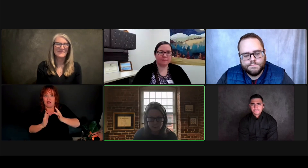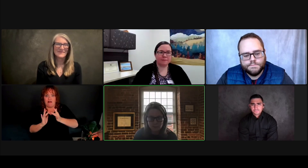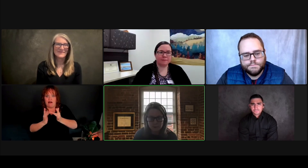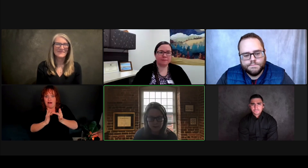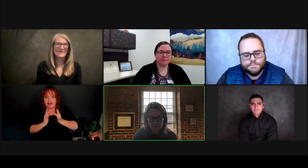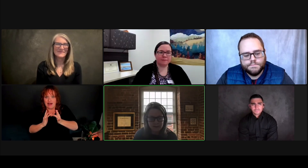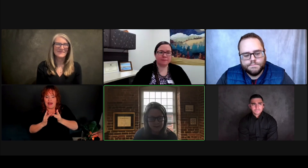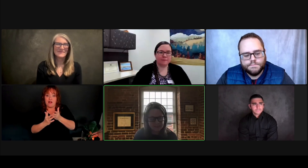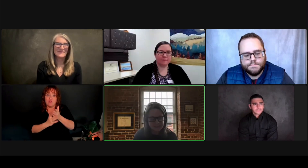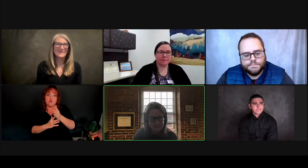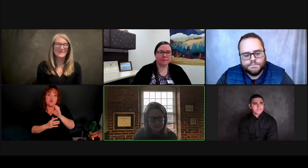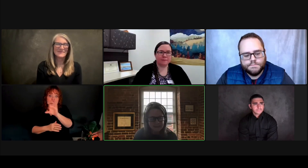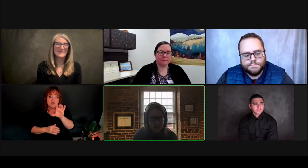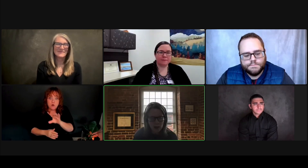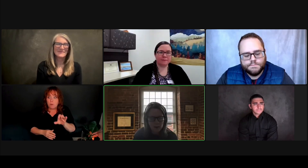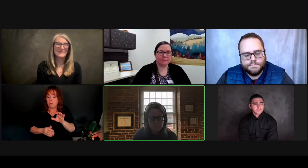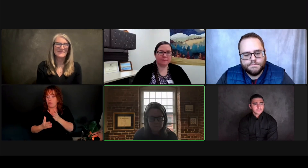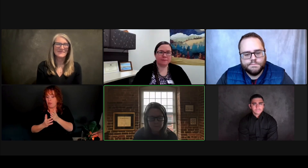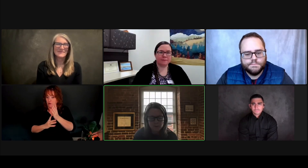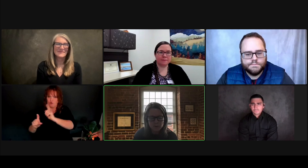such as Zoom and other things.